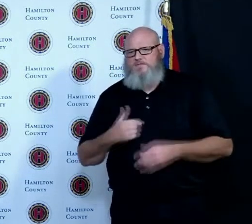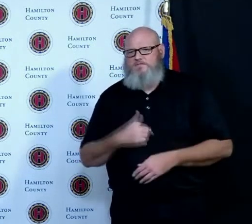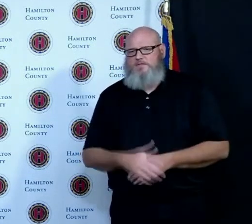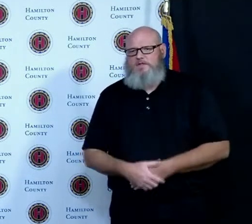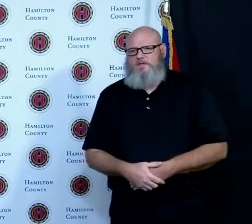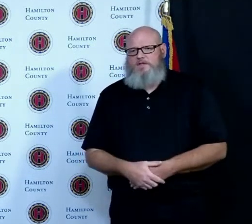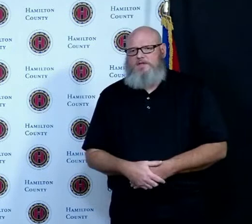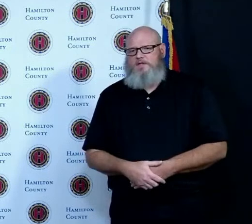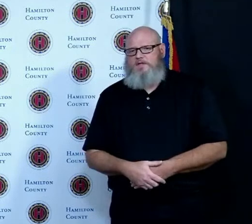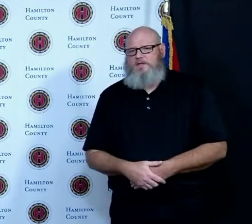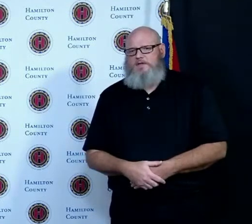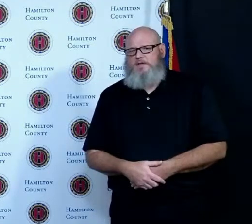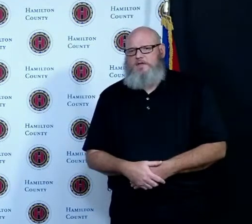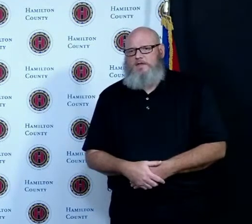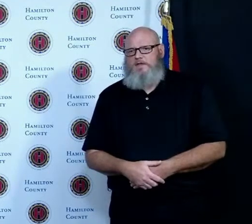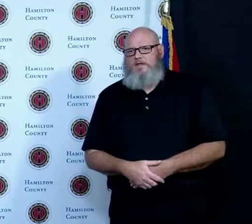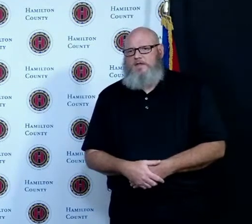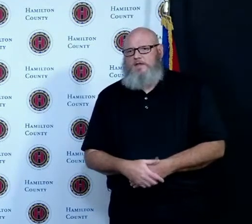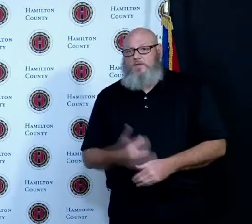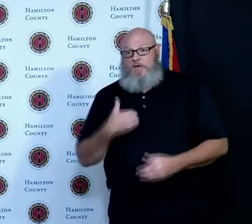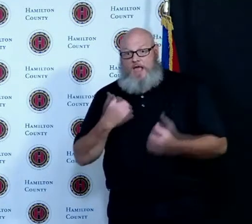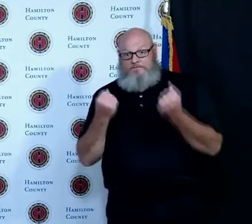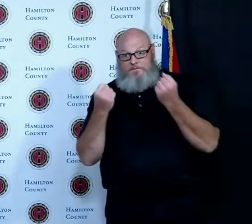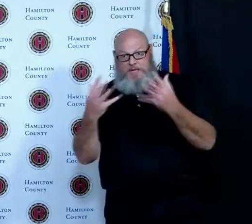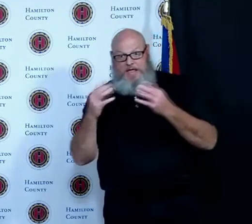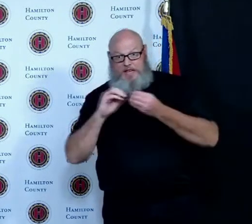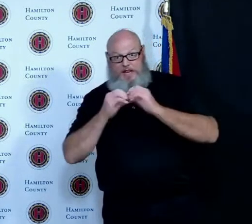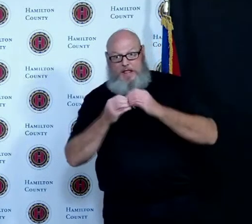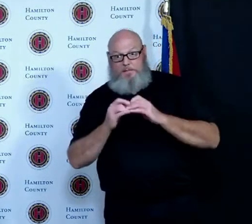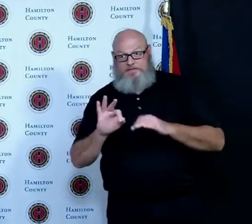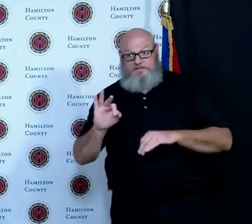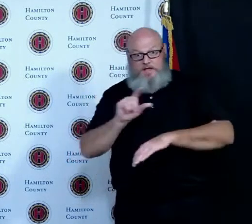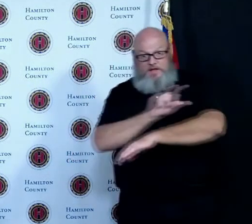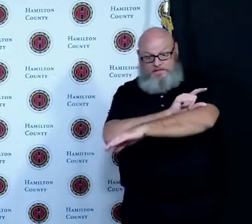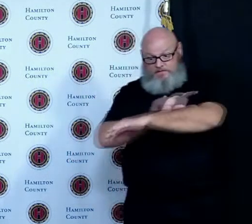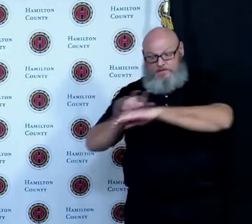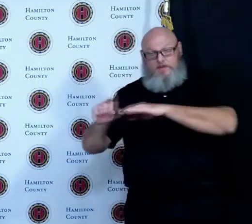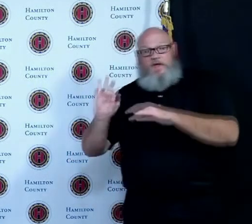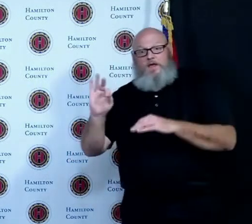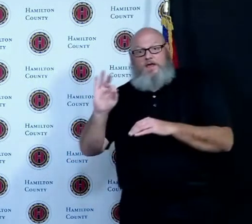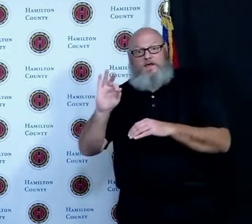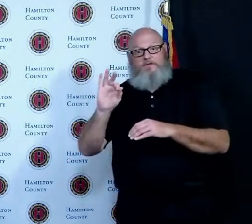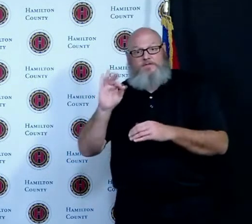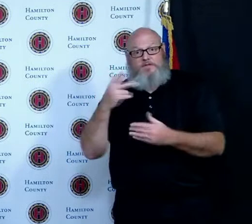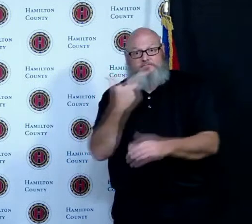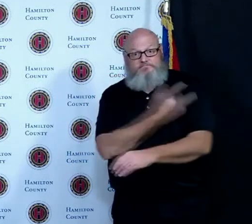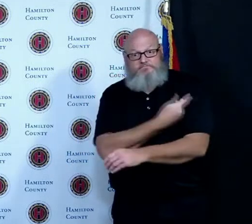how many doses that we have received total that it would include Dr Lofgren's system all the systems